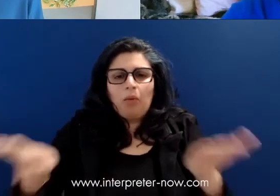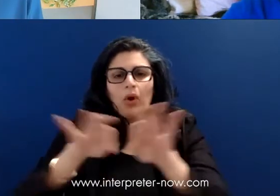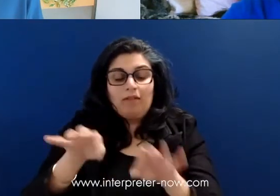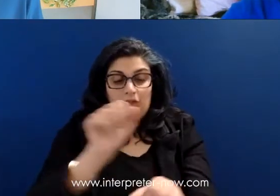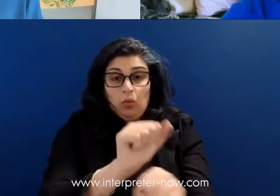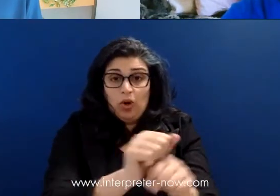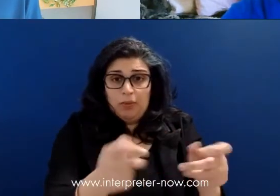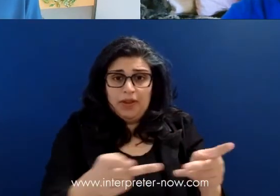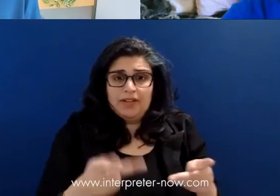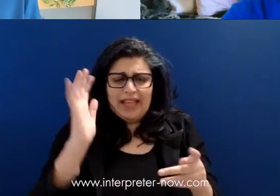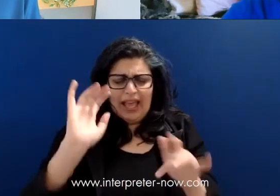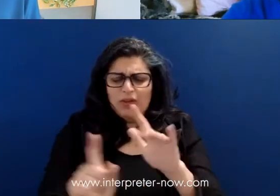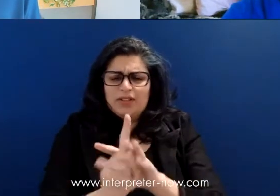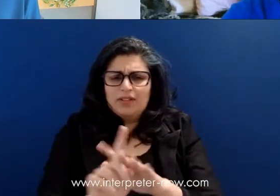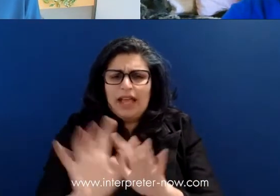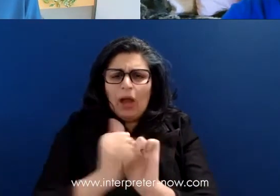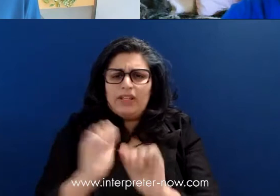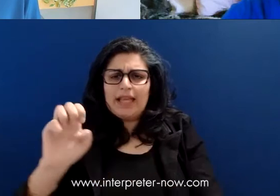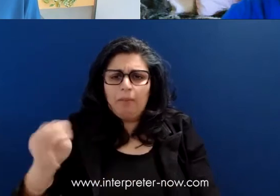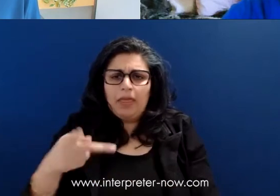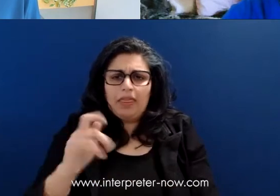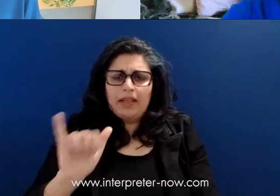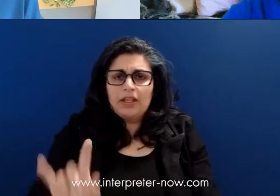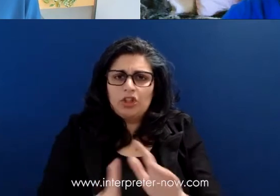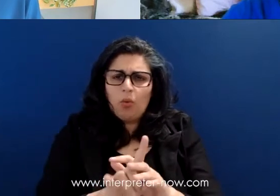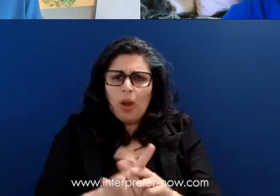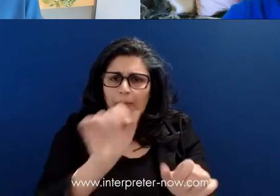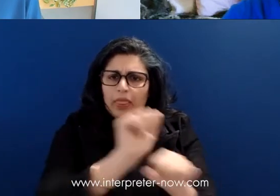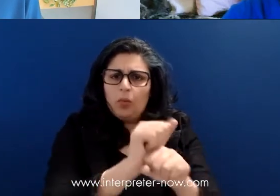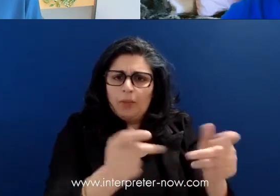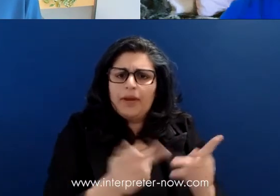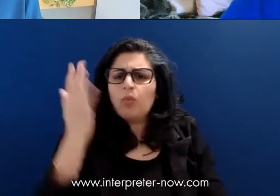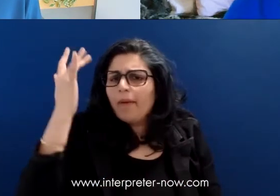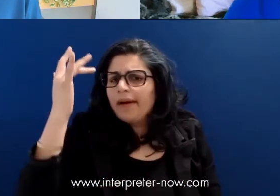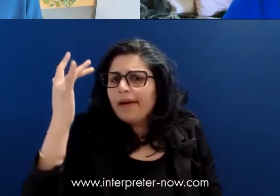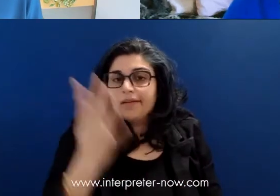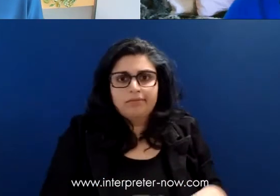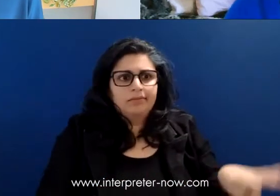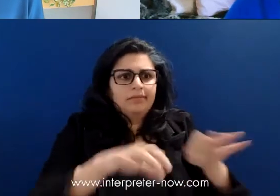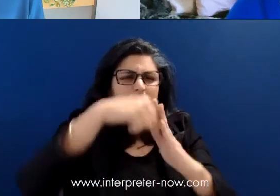How does empathy show up in the workplace, and why is it so important to keep deepening our empathy?